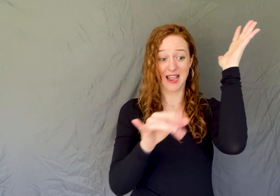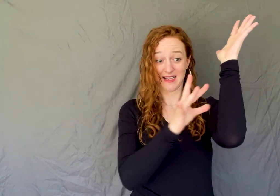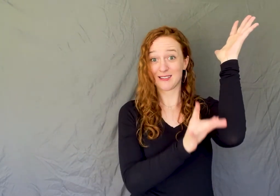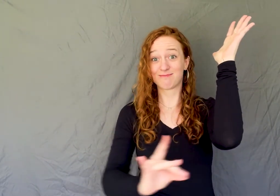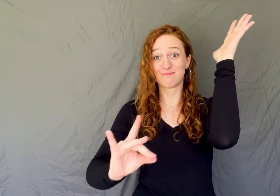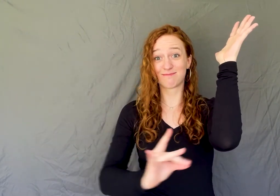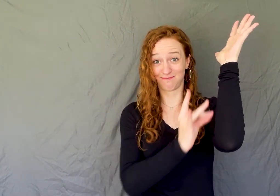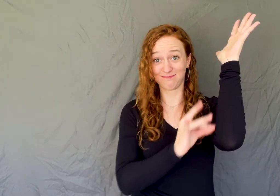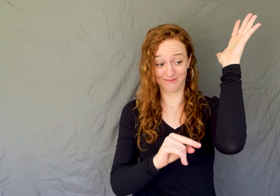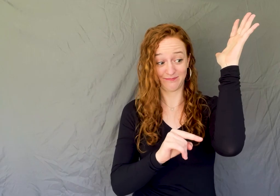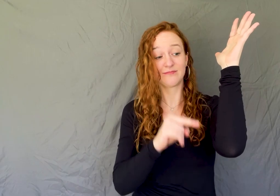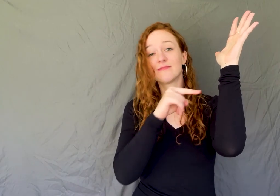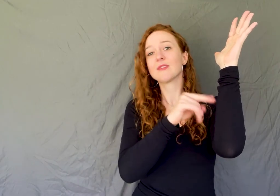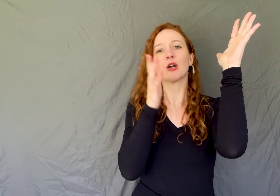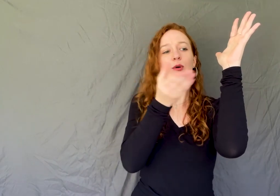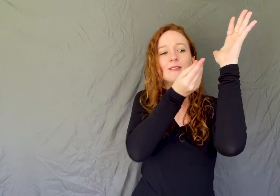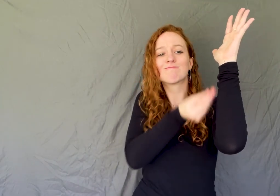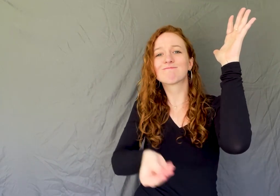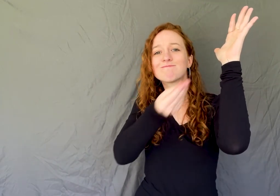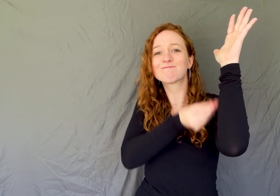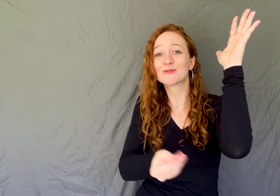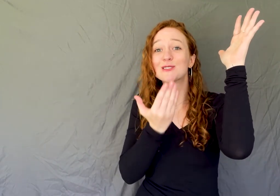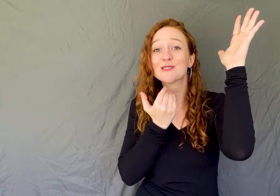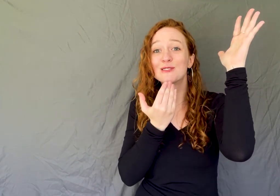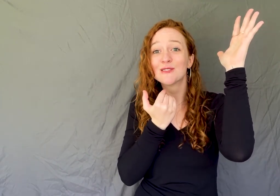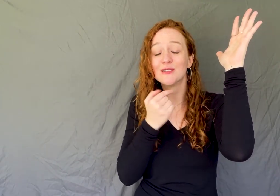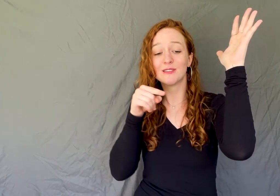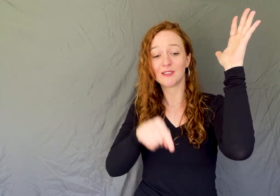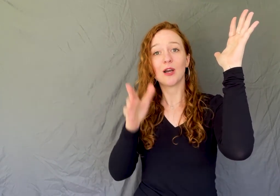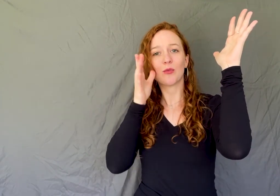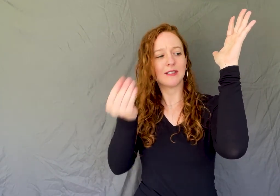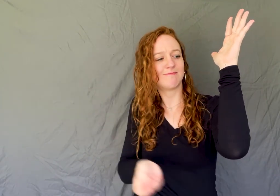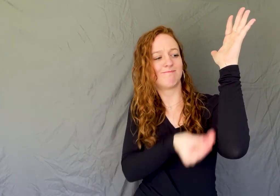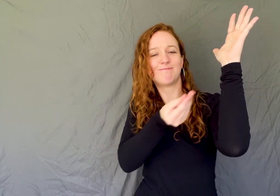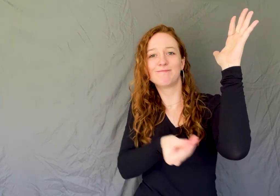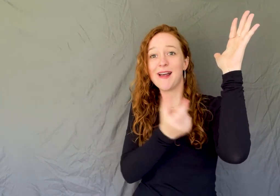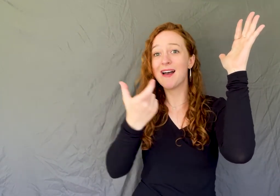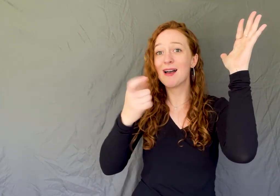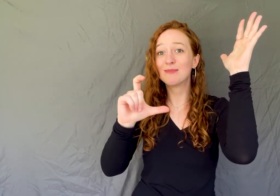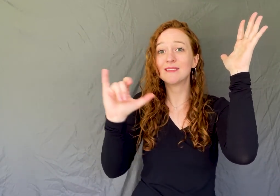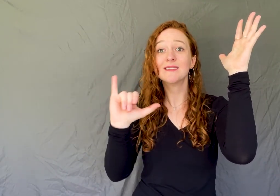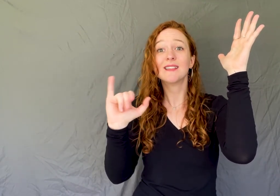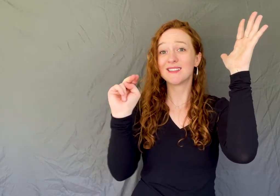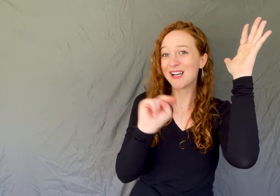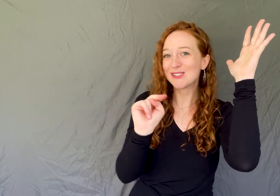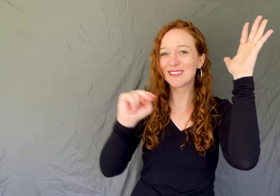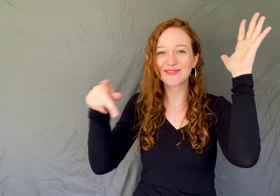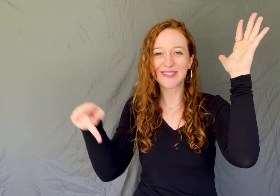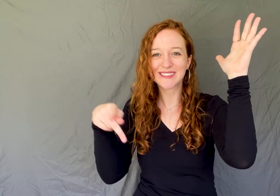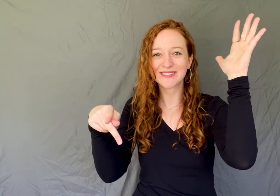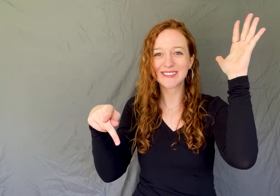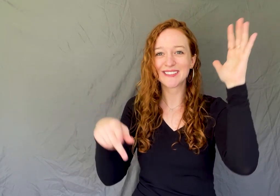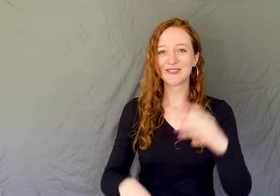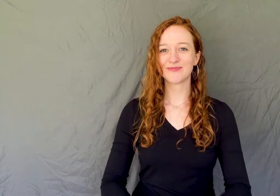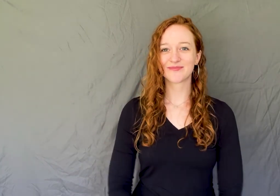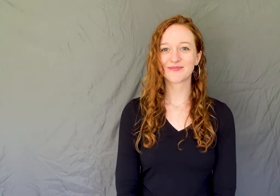Mycelium receives sugars from the tree and provides vital minerals back to the tree, such as nitrogen and phosphorus.